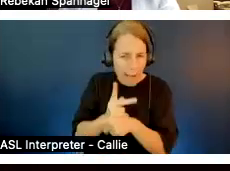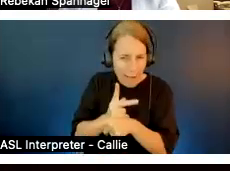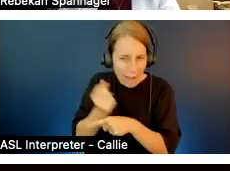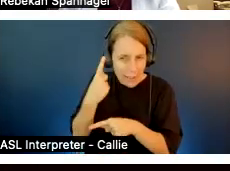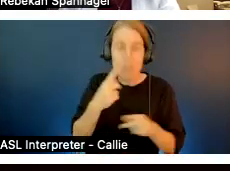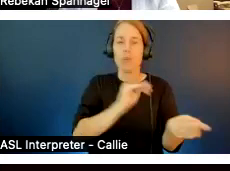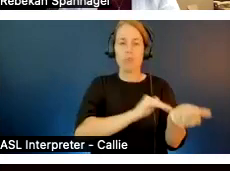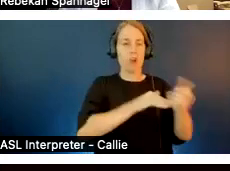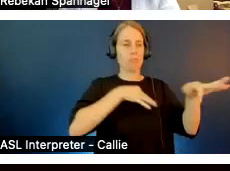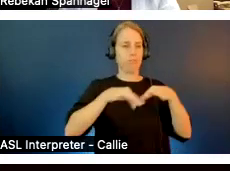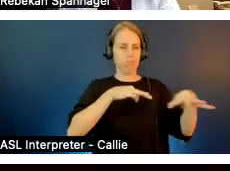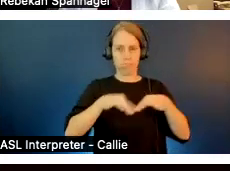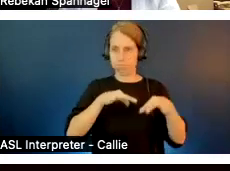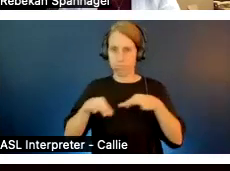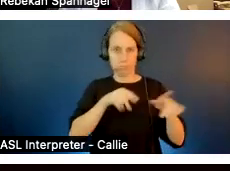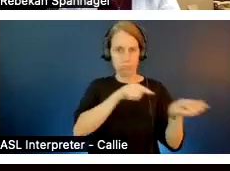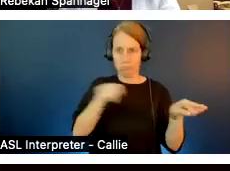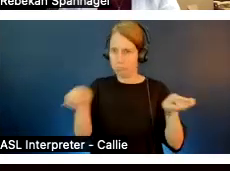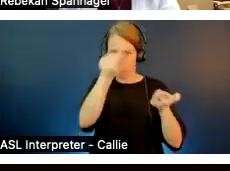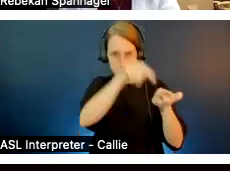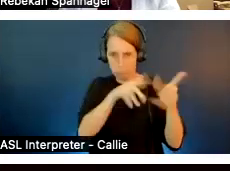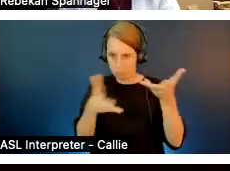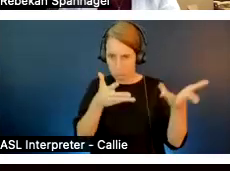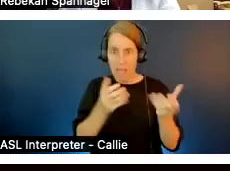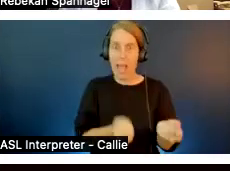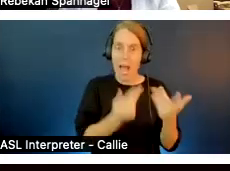and again how many hours or units of personal assistance would you need